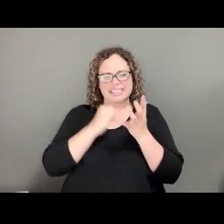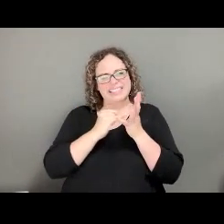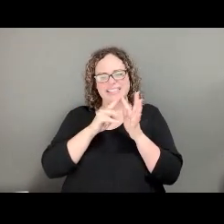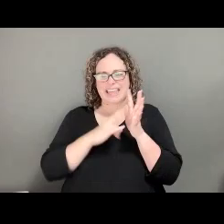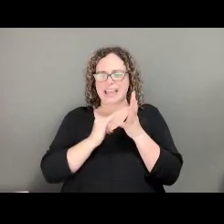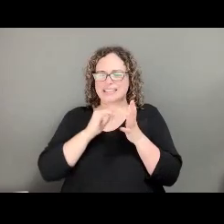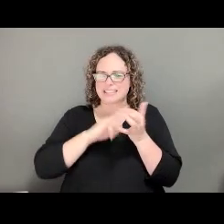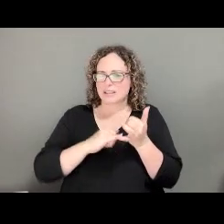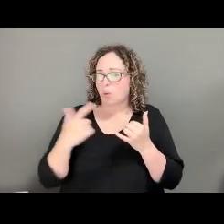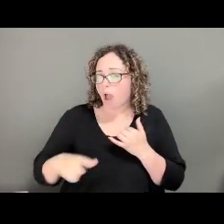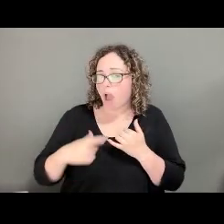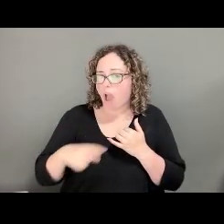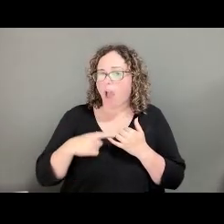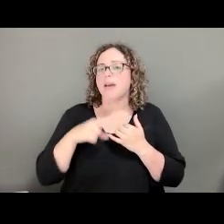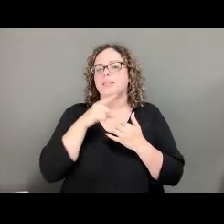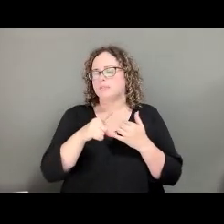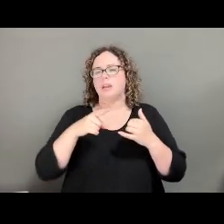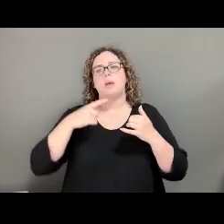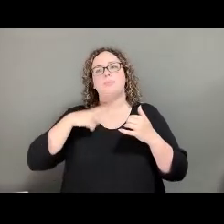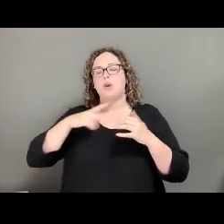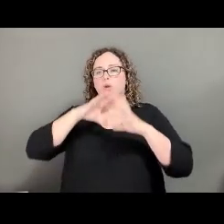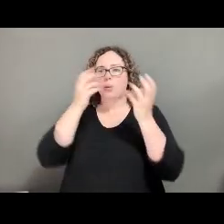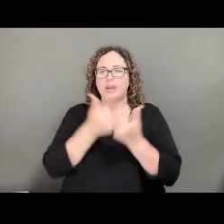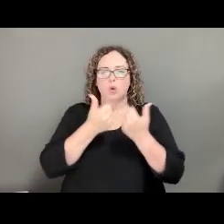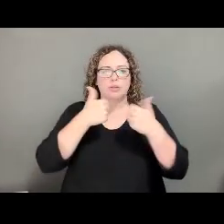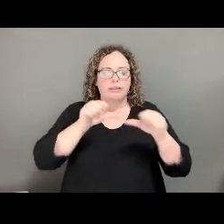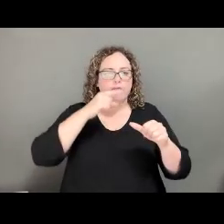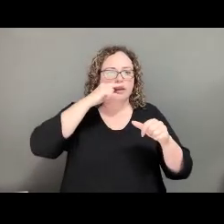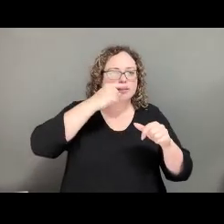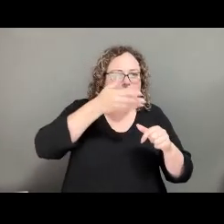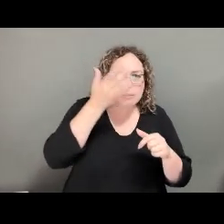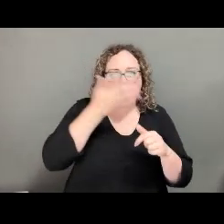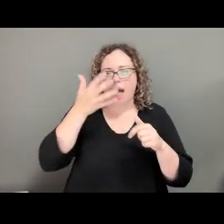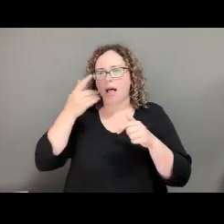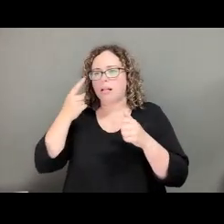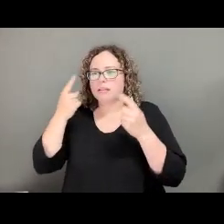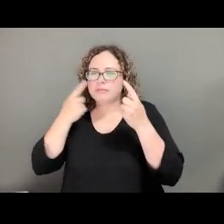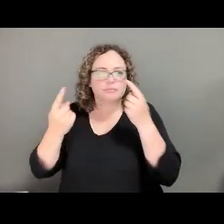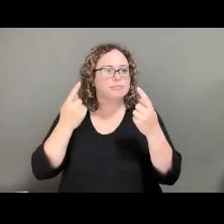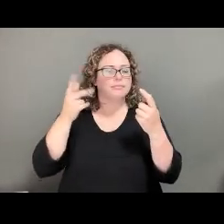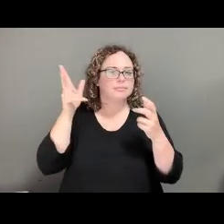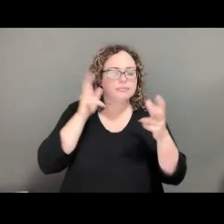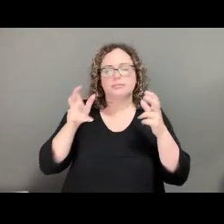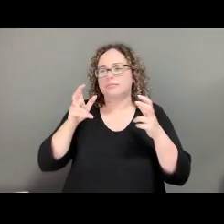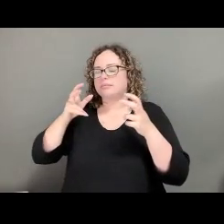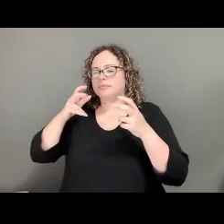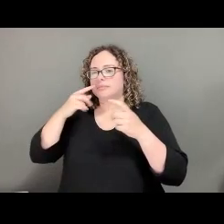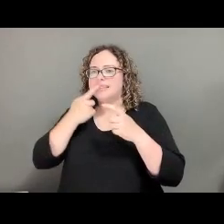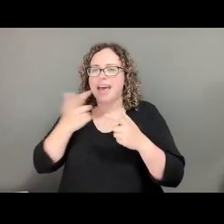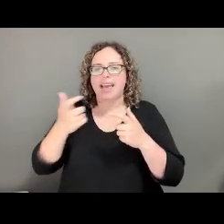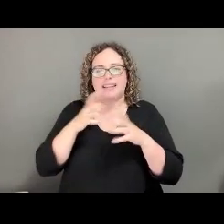There's a quote there from an American baker. Baker? No cook, celebrity chef. That says, I think we love bacon